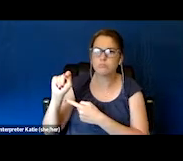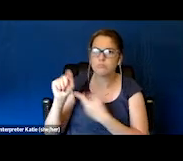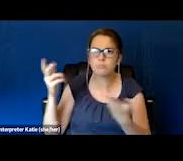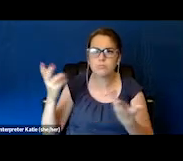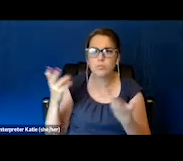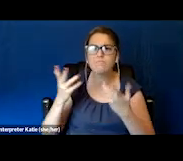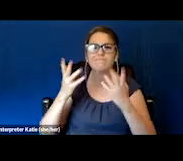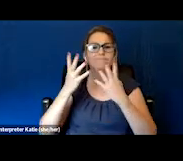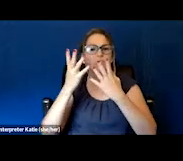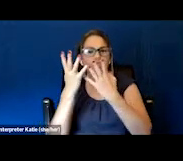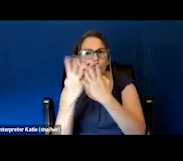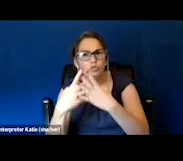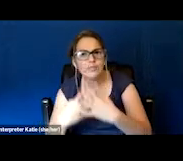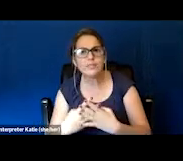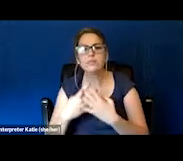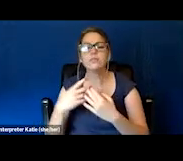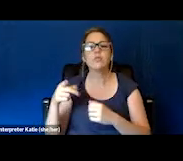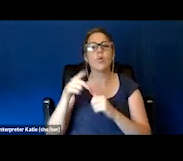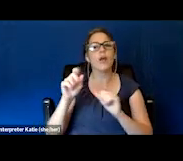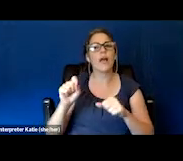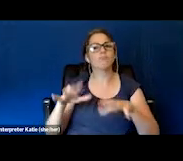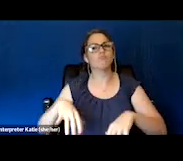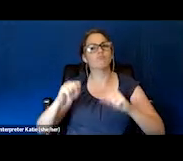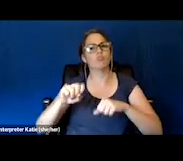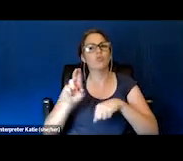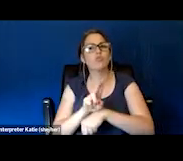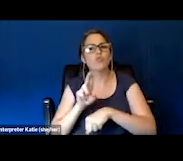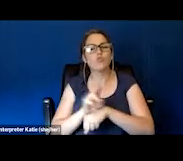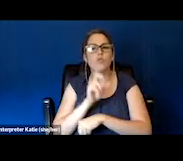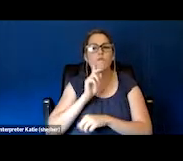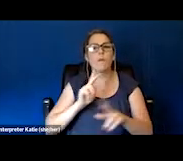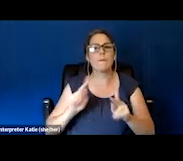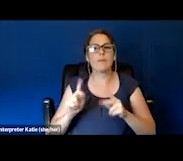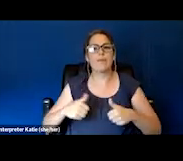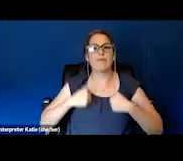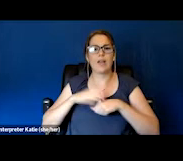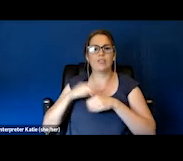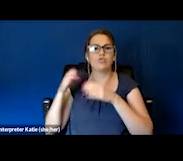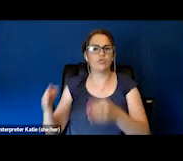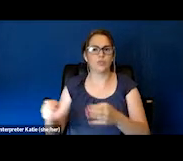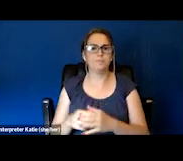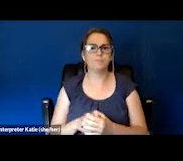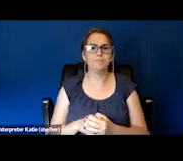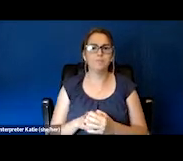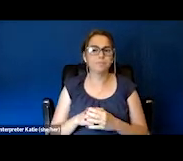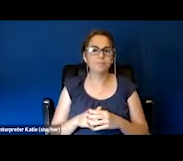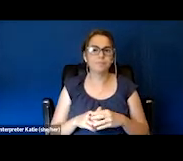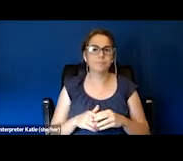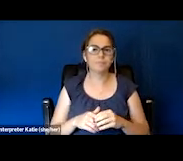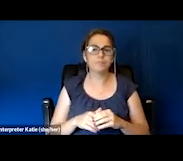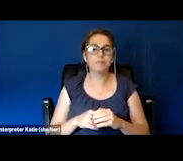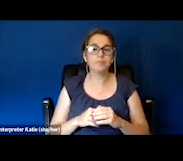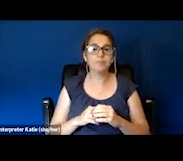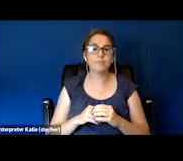and services to people in unsheltered situations. The key to this model is that the healthcare provider conducts